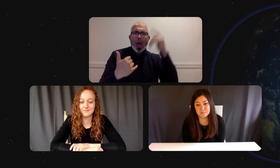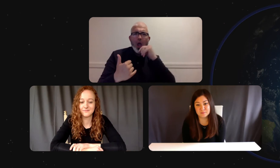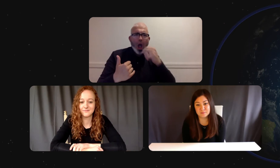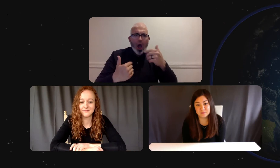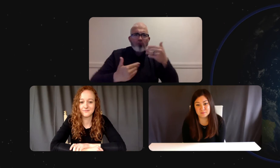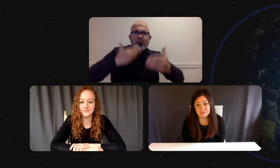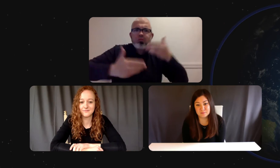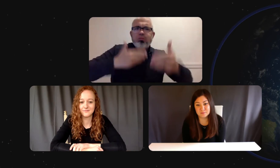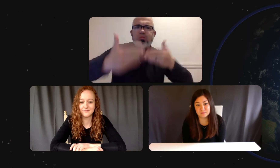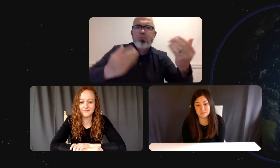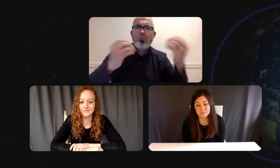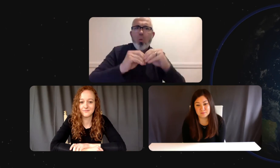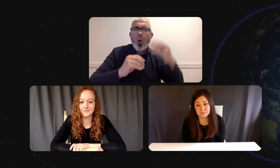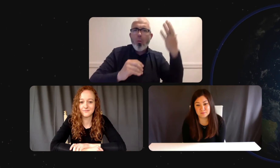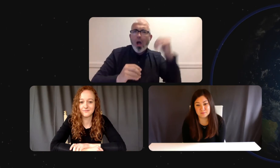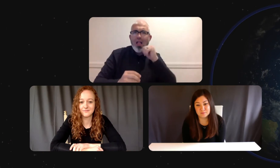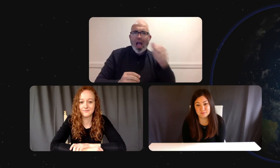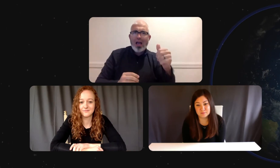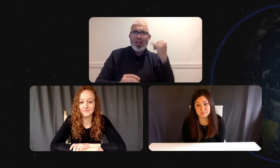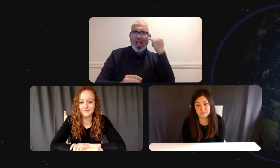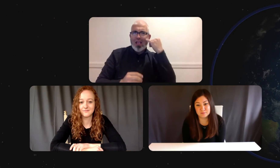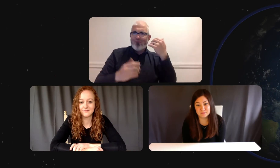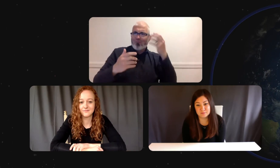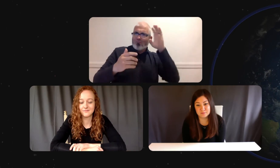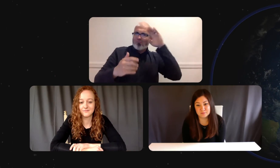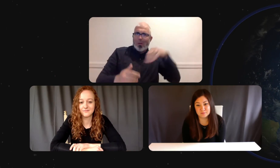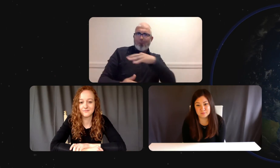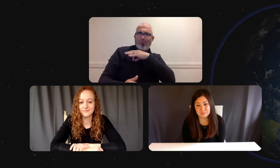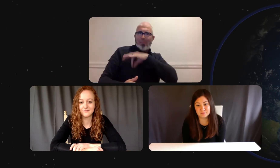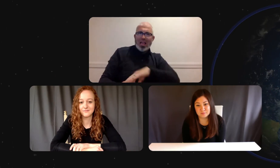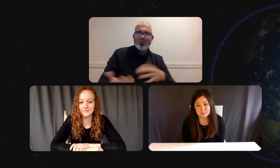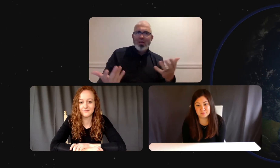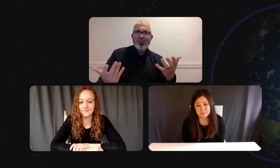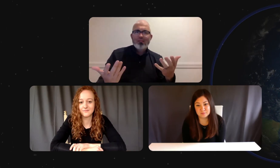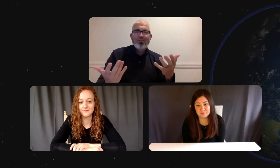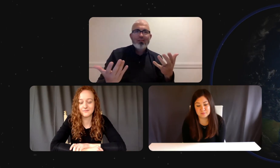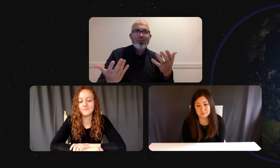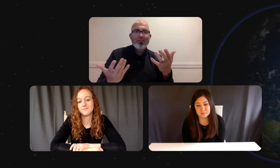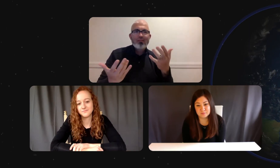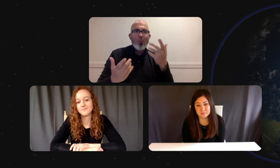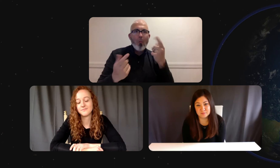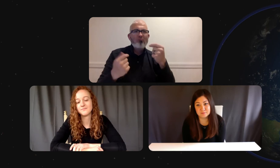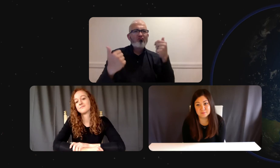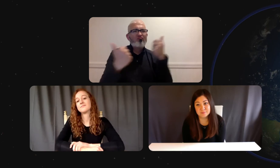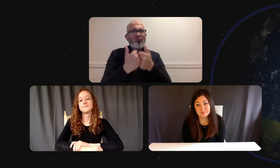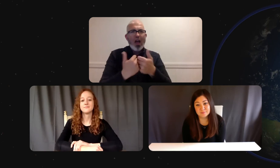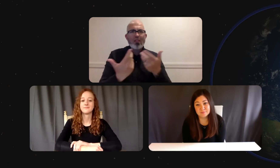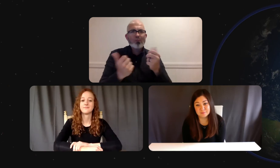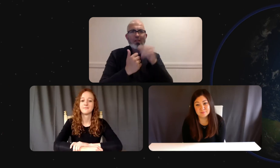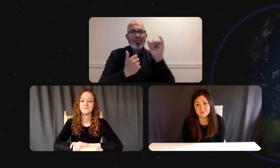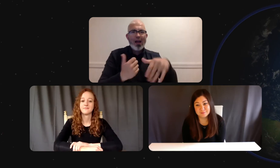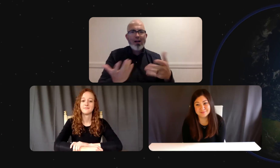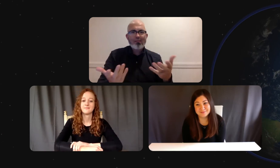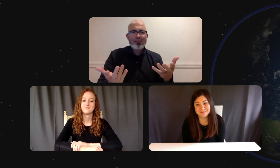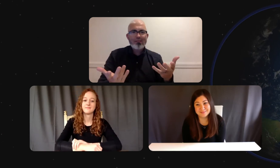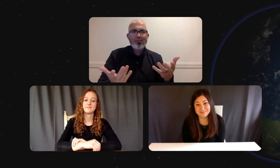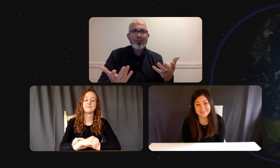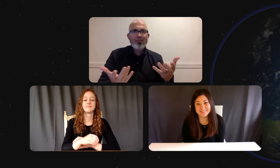What challenges do we have to things like solar power? Why aren't we moving full steam ahead if we know the benefits?